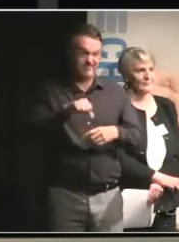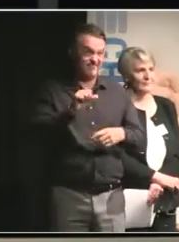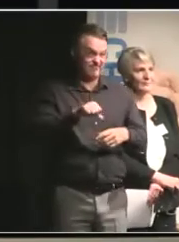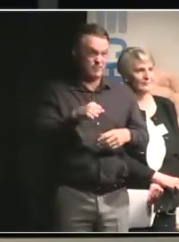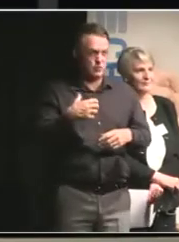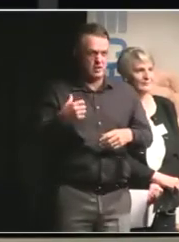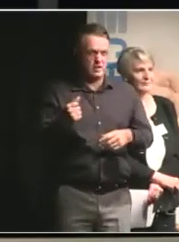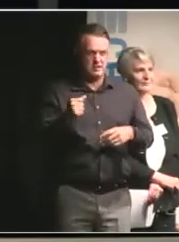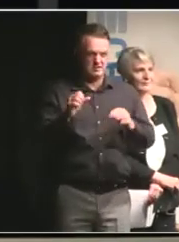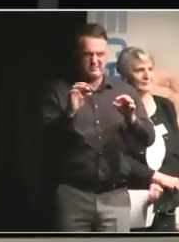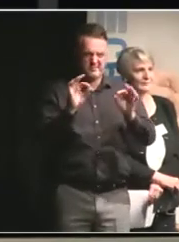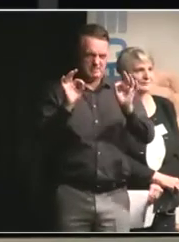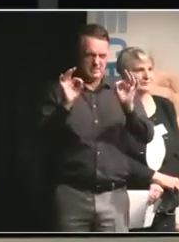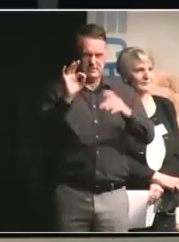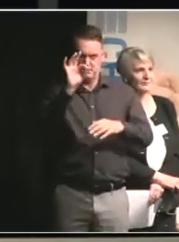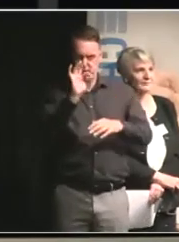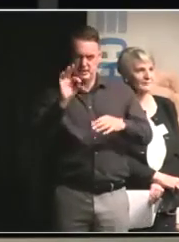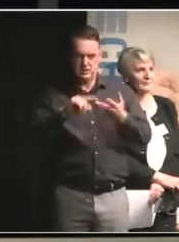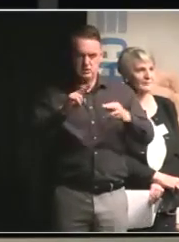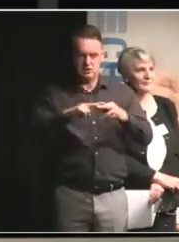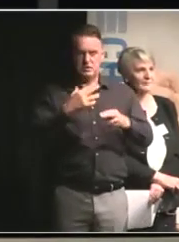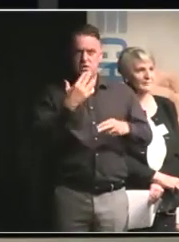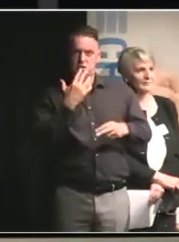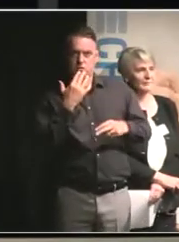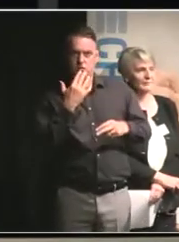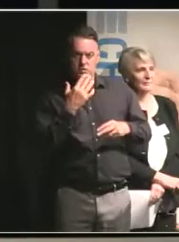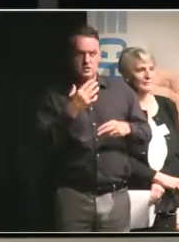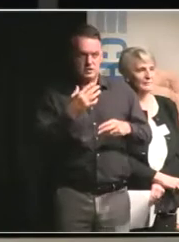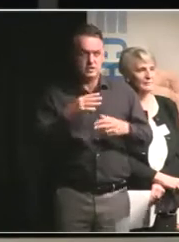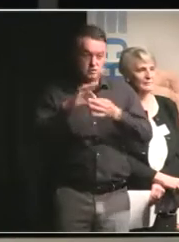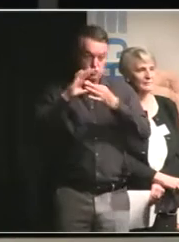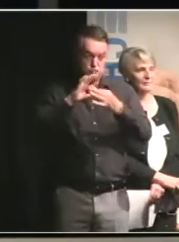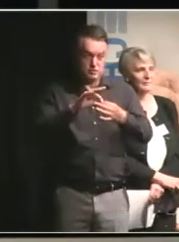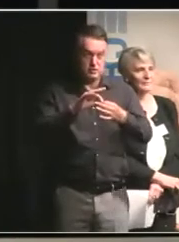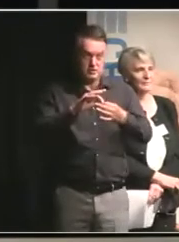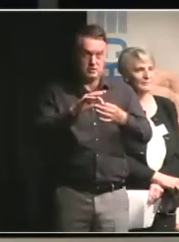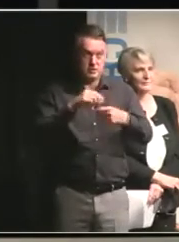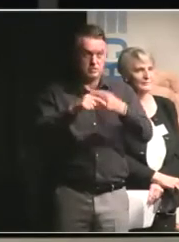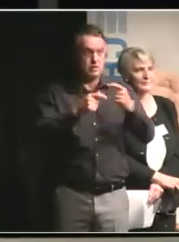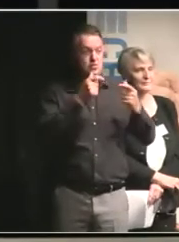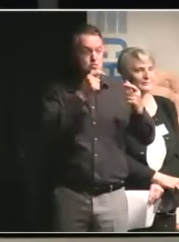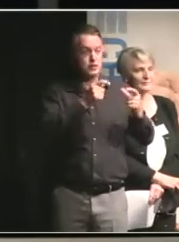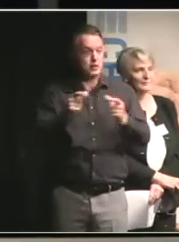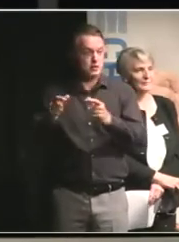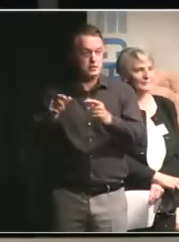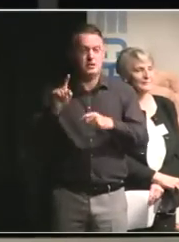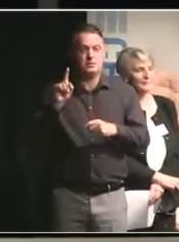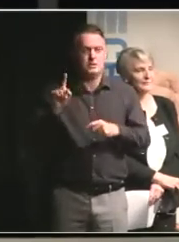certain percent component of cost that is directly associated with regulation but it's not just that.